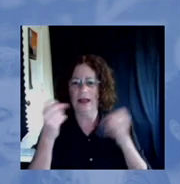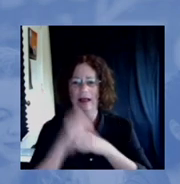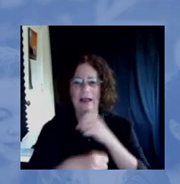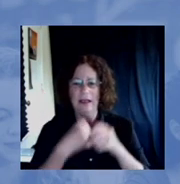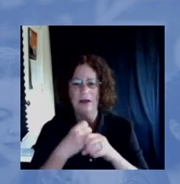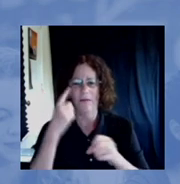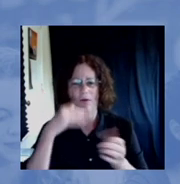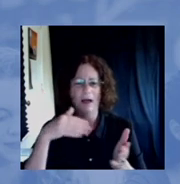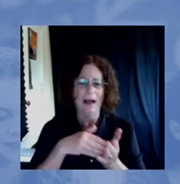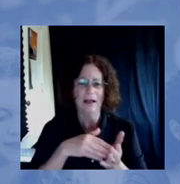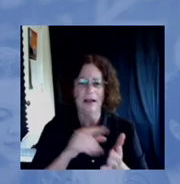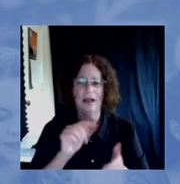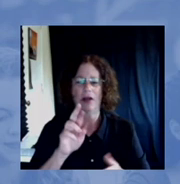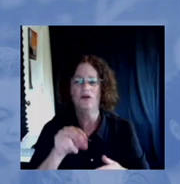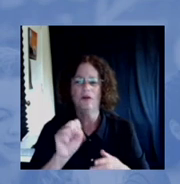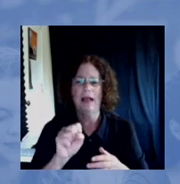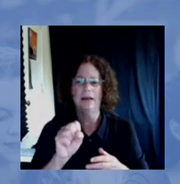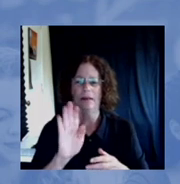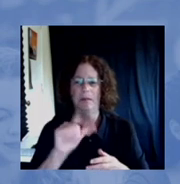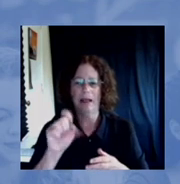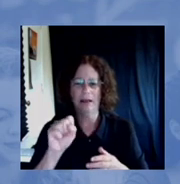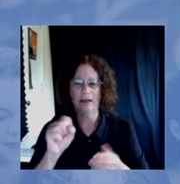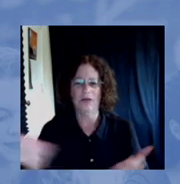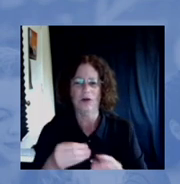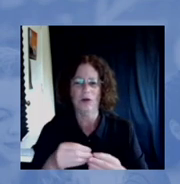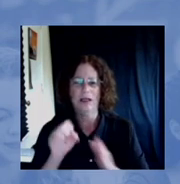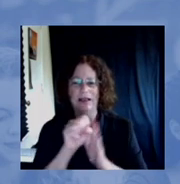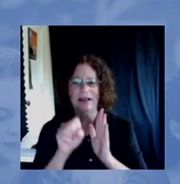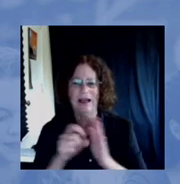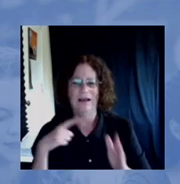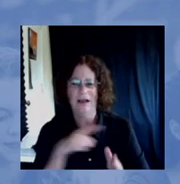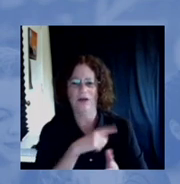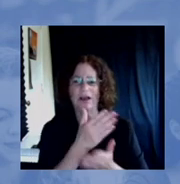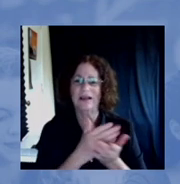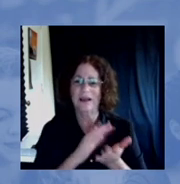IN STATE LEGISLATURES AND SOME HAVE EVEN BECOME LAWS AND THE BIDEN ADMINISTRATION AND THE